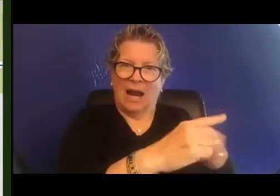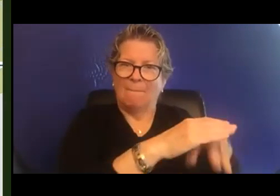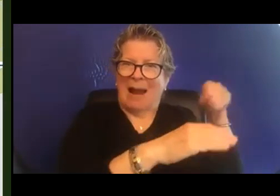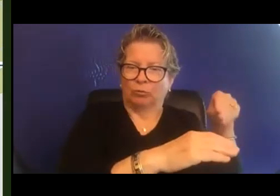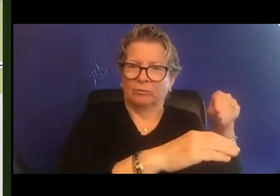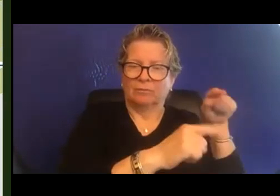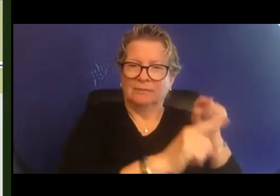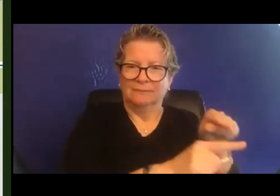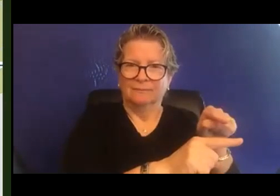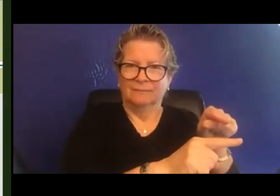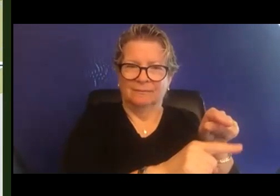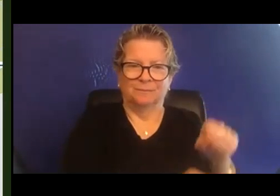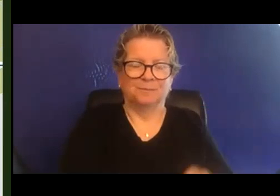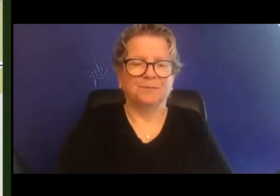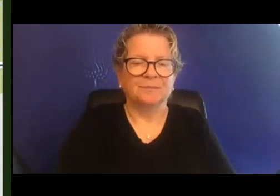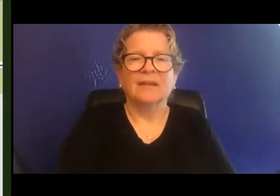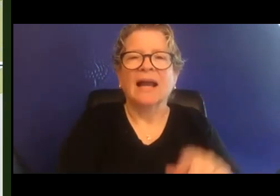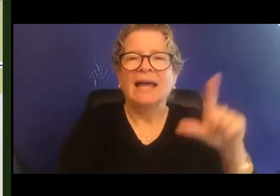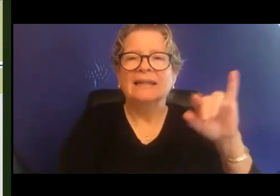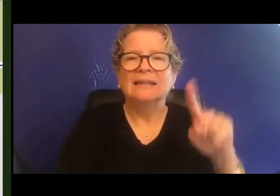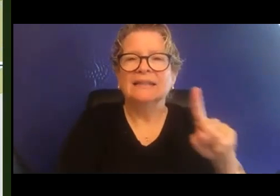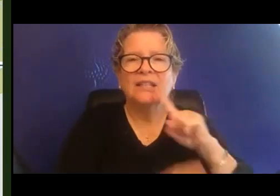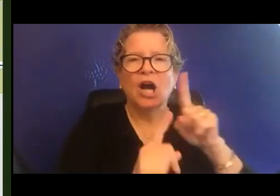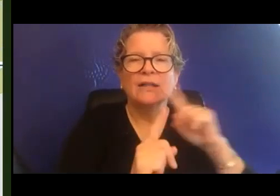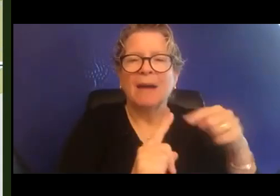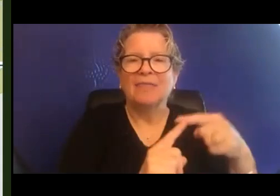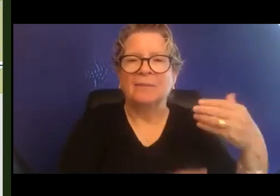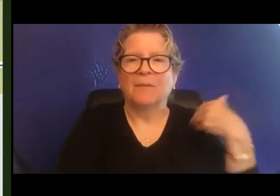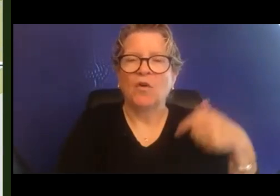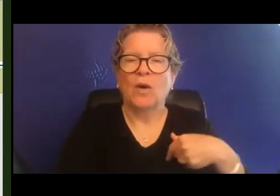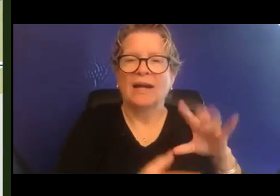the interceptor which Liz mentioned earlier, goes to the